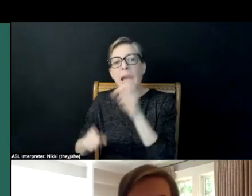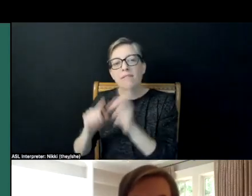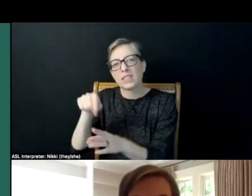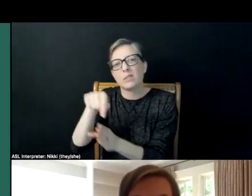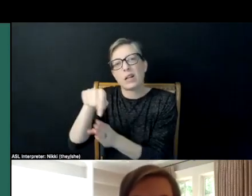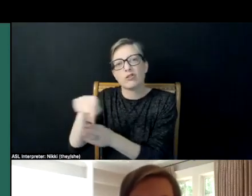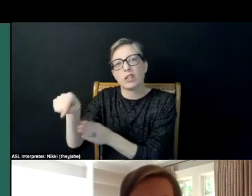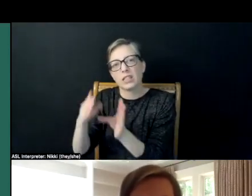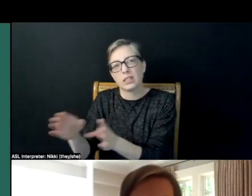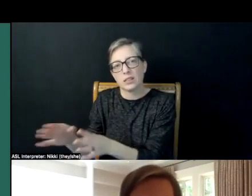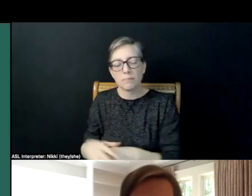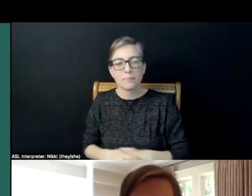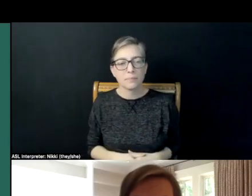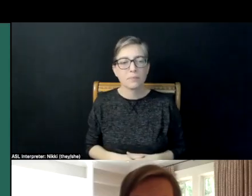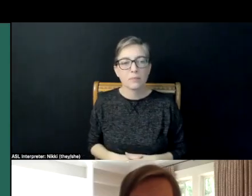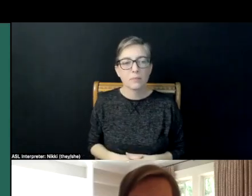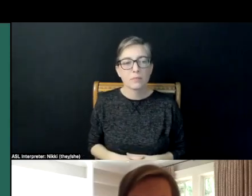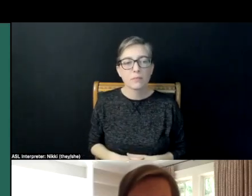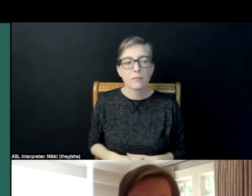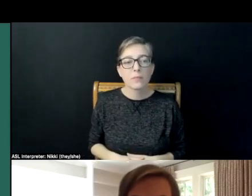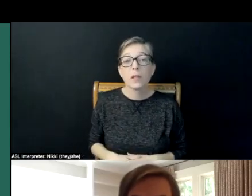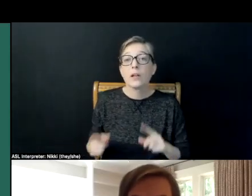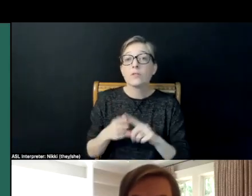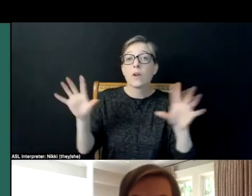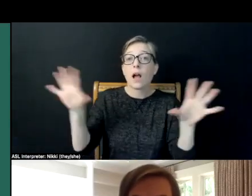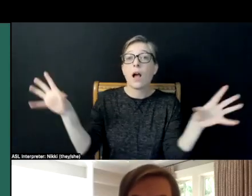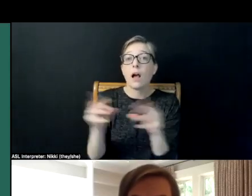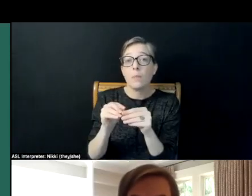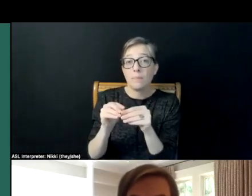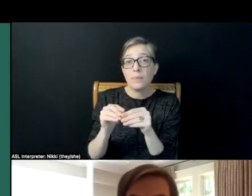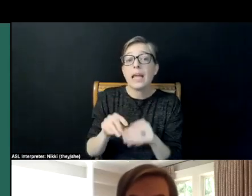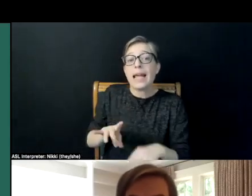and 82% so, the vast majority reported disability as being associated with